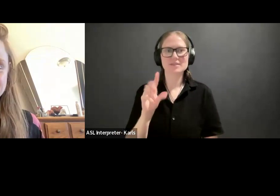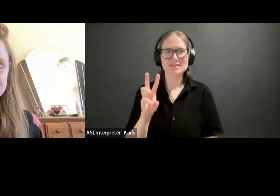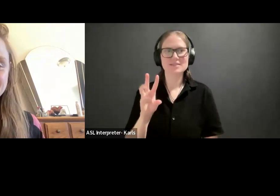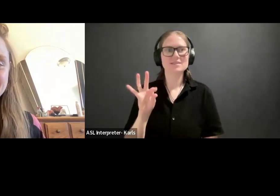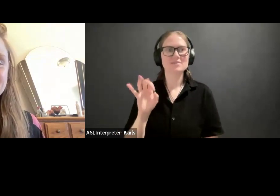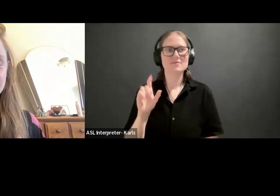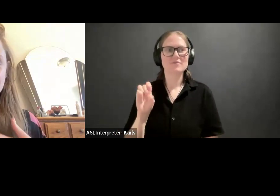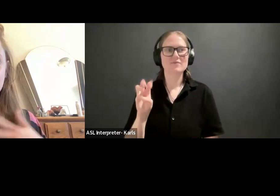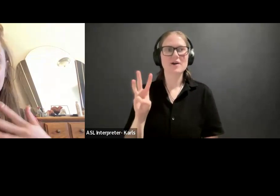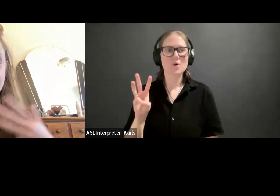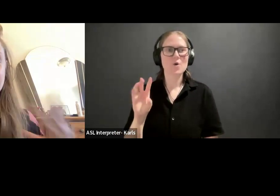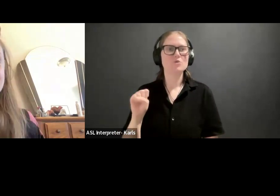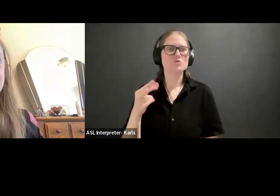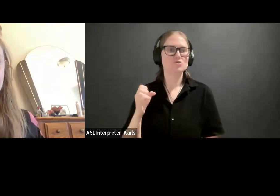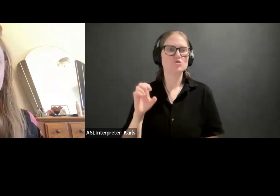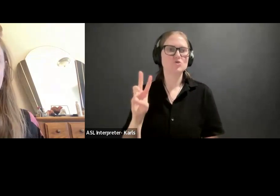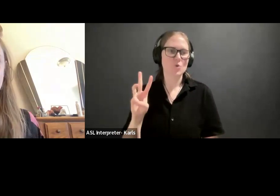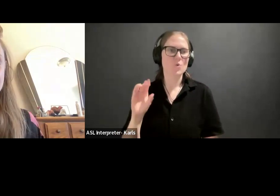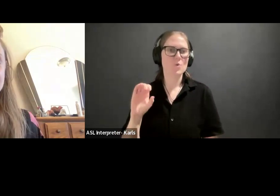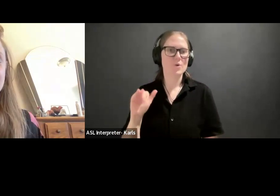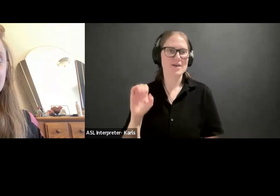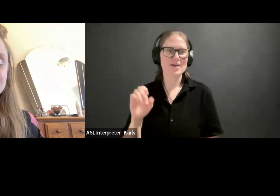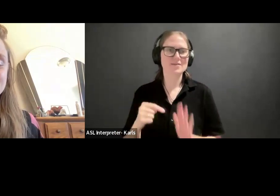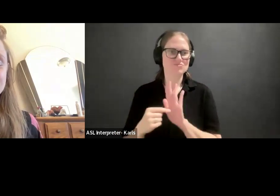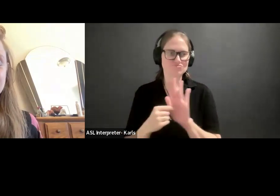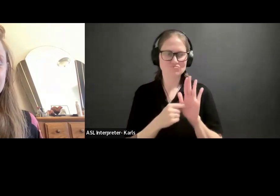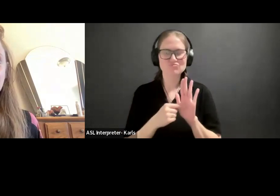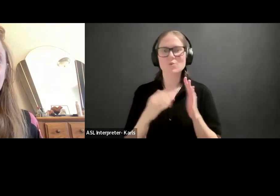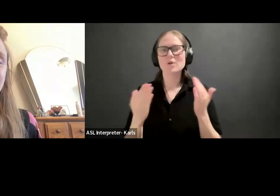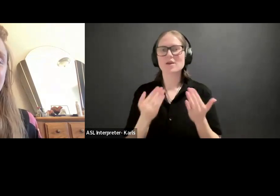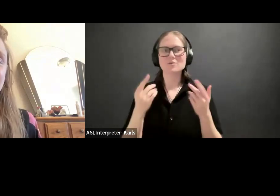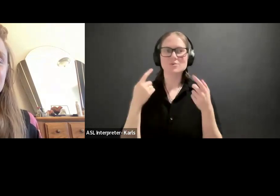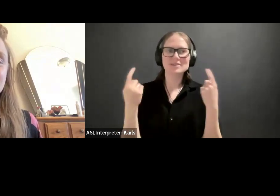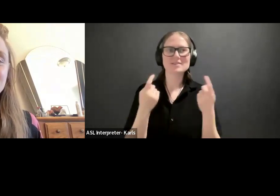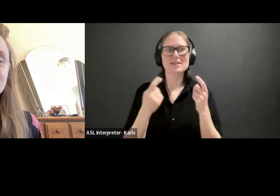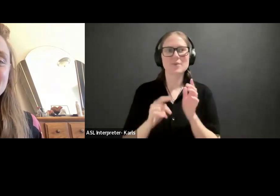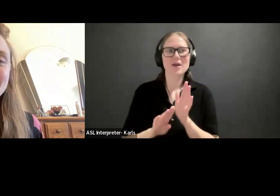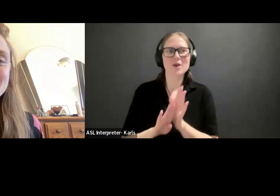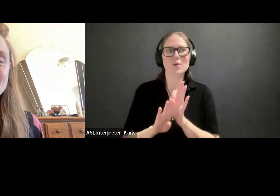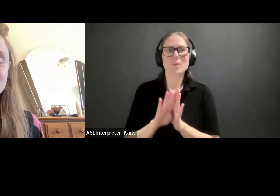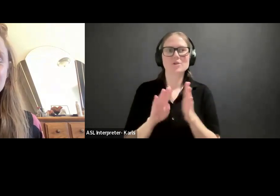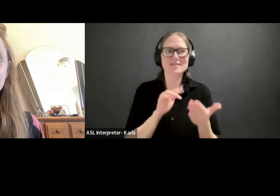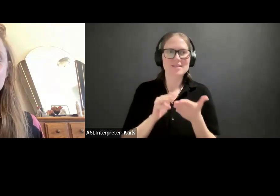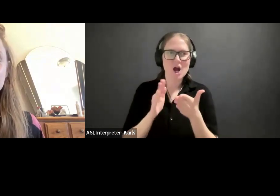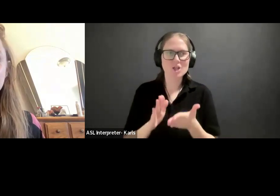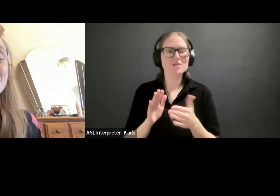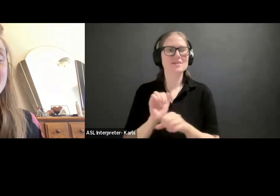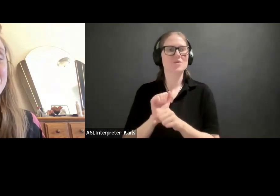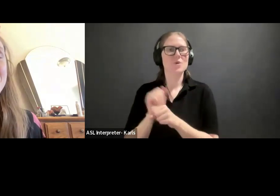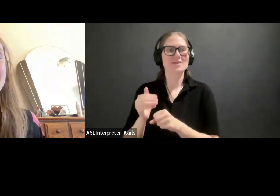Um, we are here to celebrate emerging scholars and the work that'll be the next generation of LGBTQ scholarship.